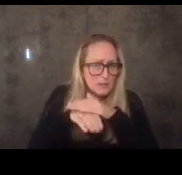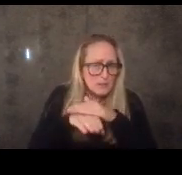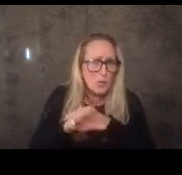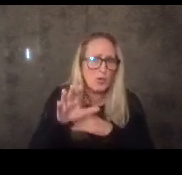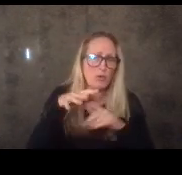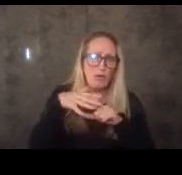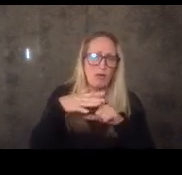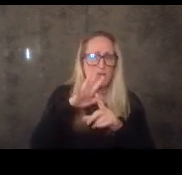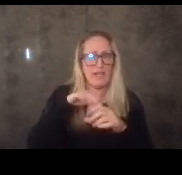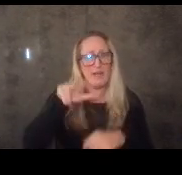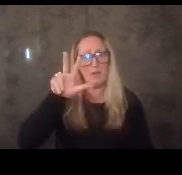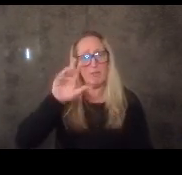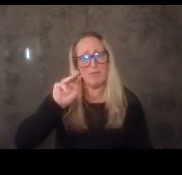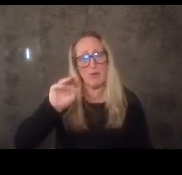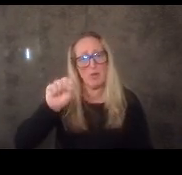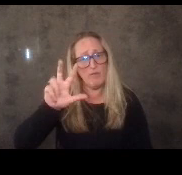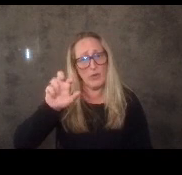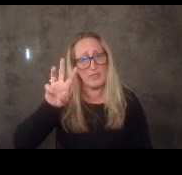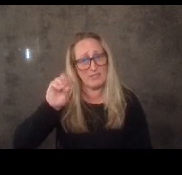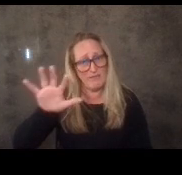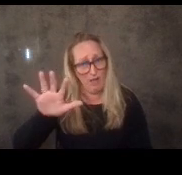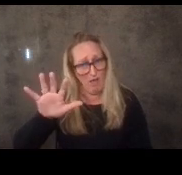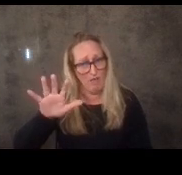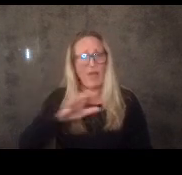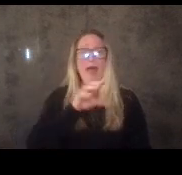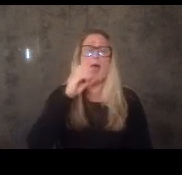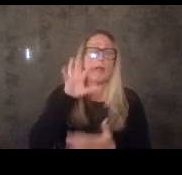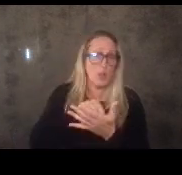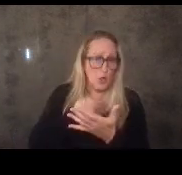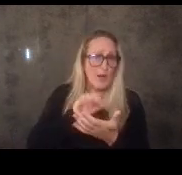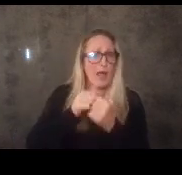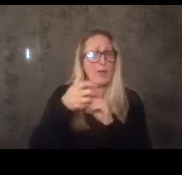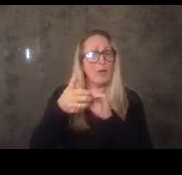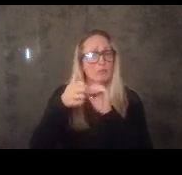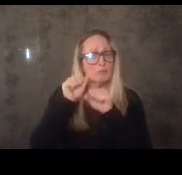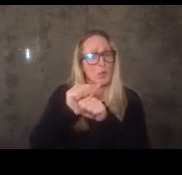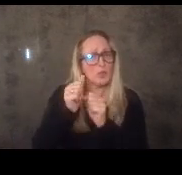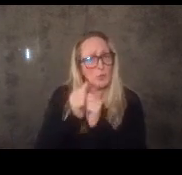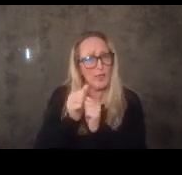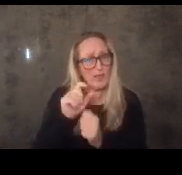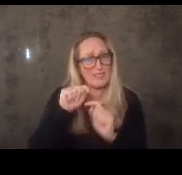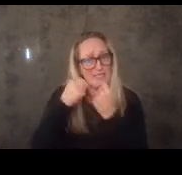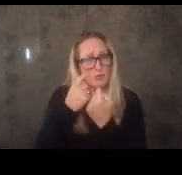Microsoft three sixty five programs. And we learned how we can work together in teams with ease of access as well.